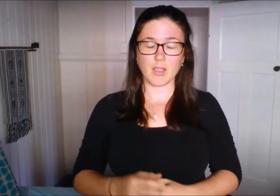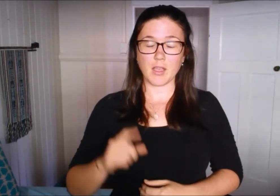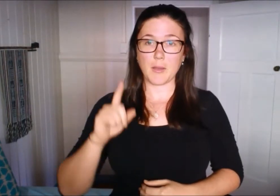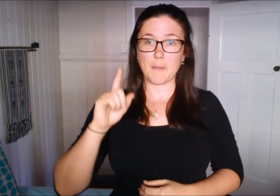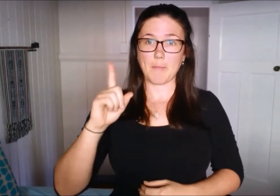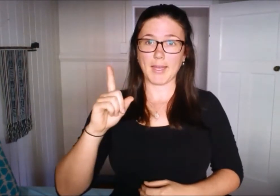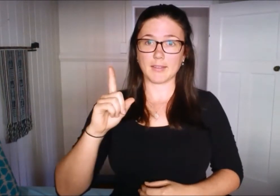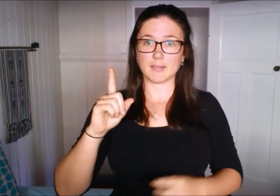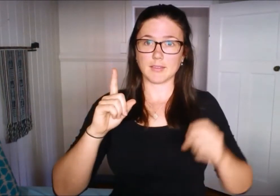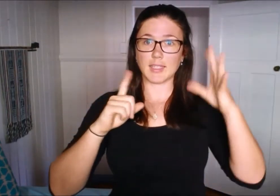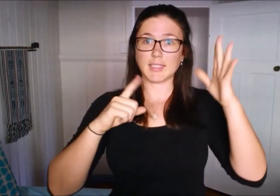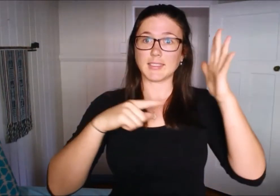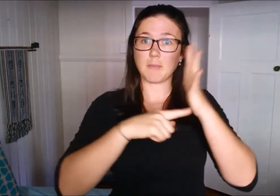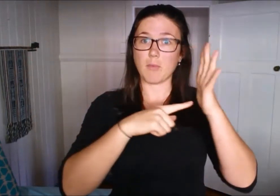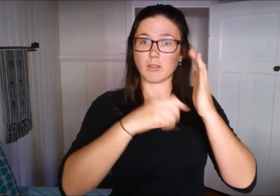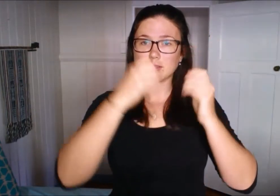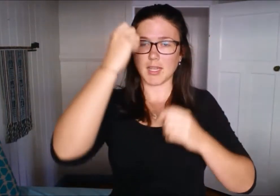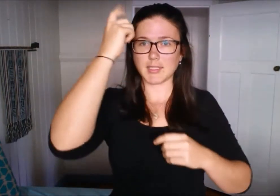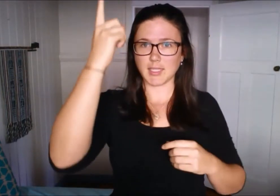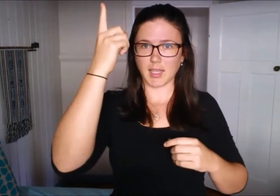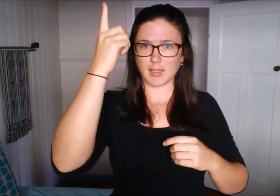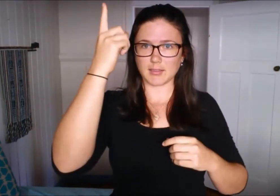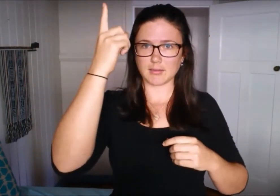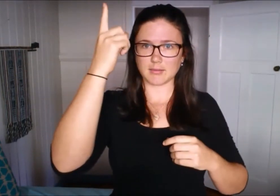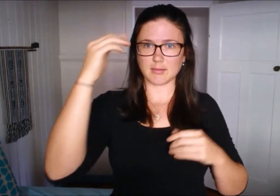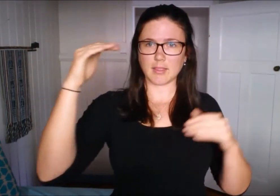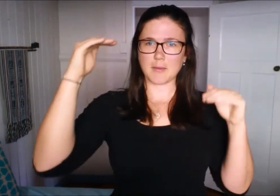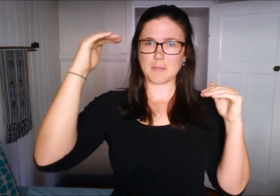But it's important to understand